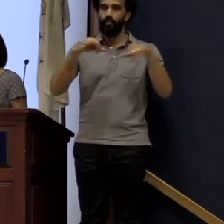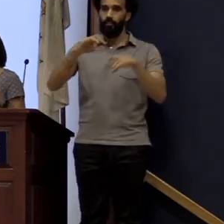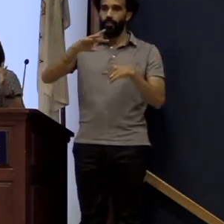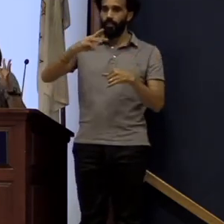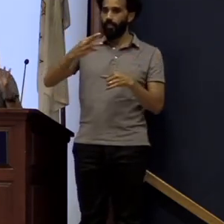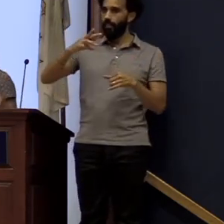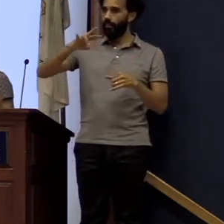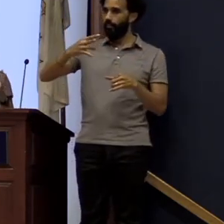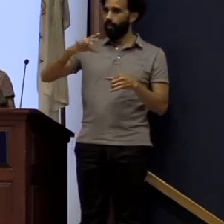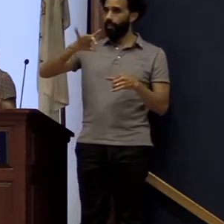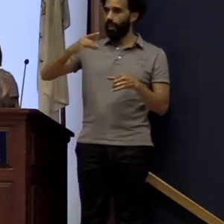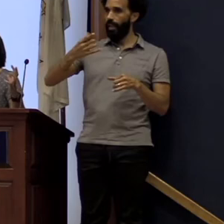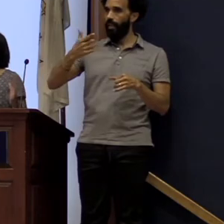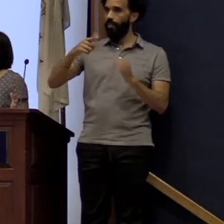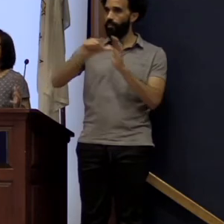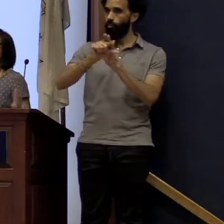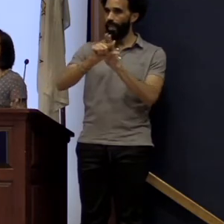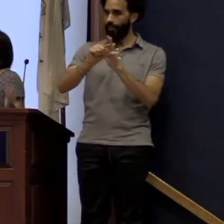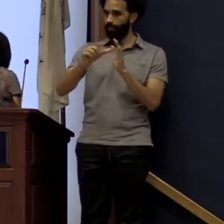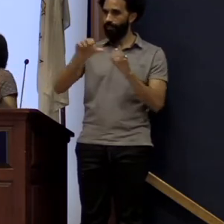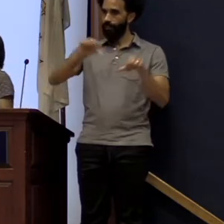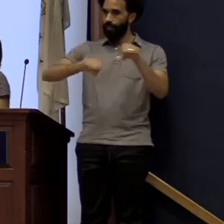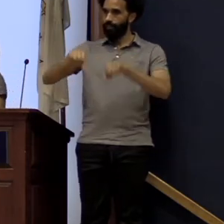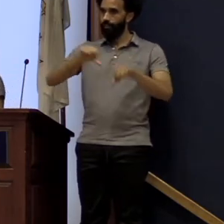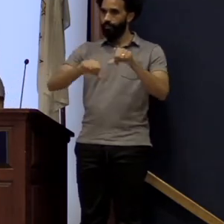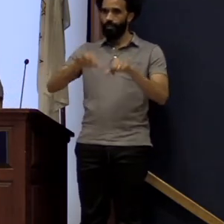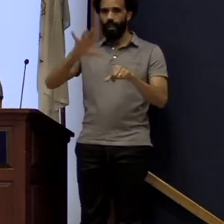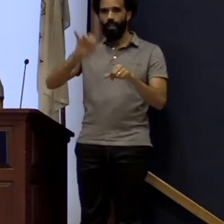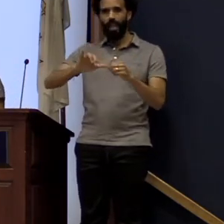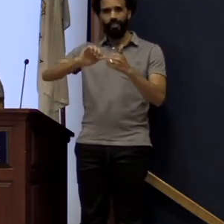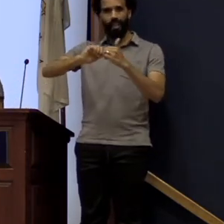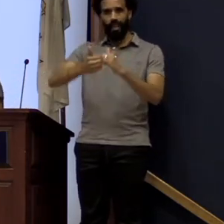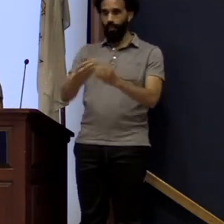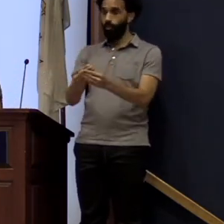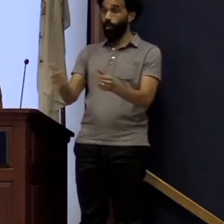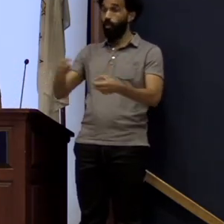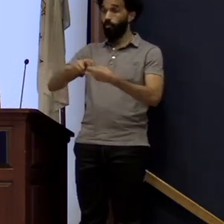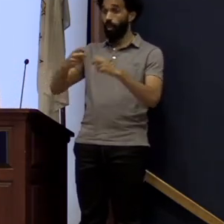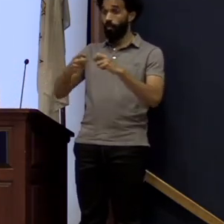So this is how we make sure that teachers are willing to take it up we have to